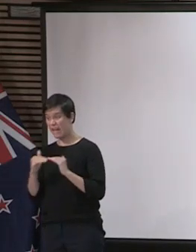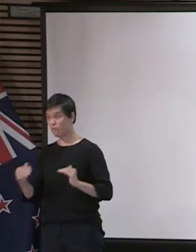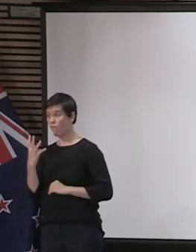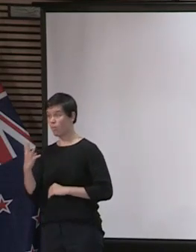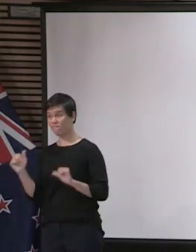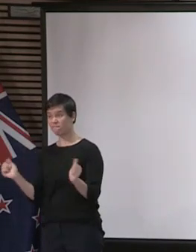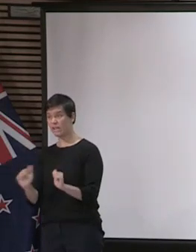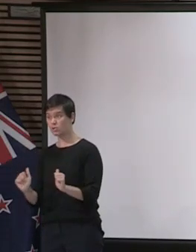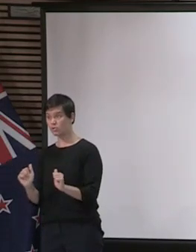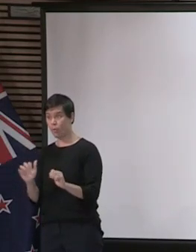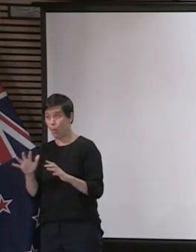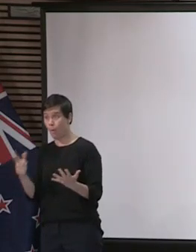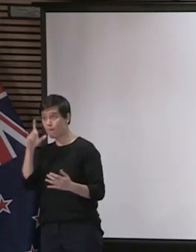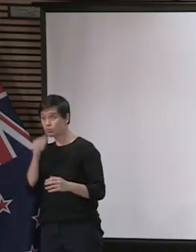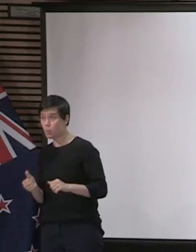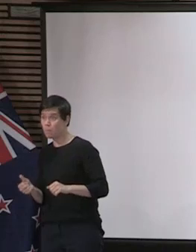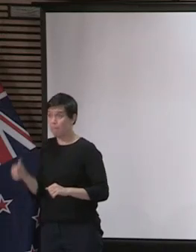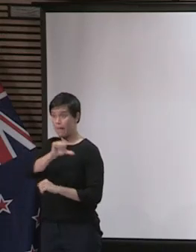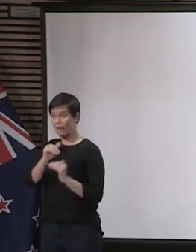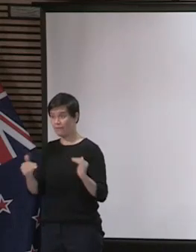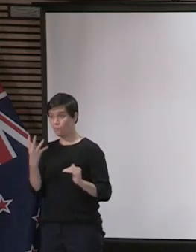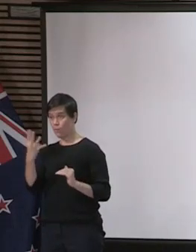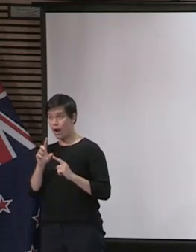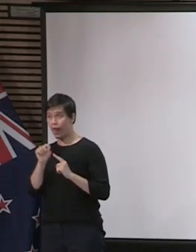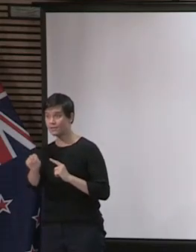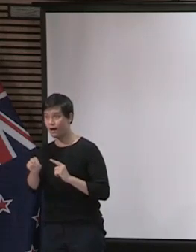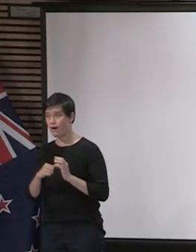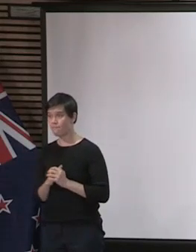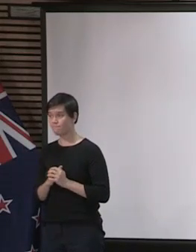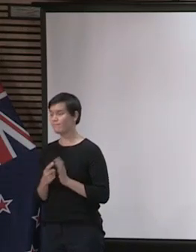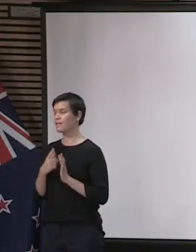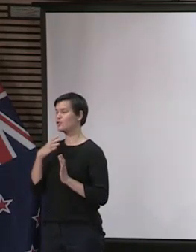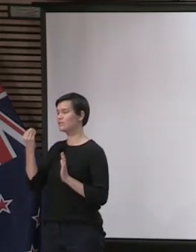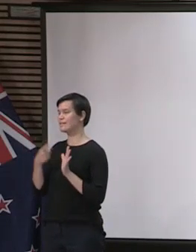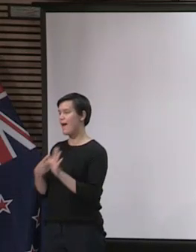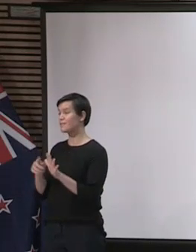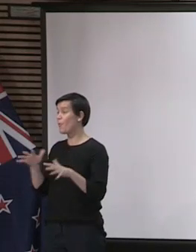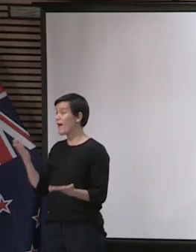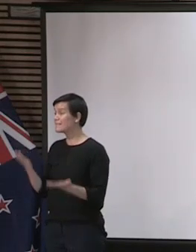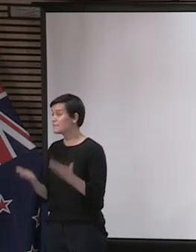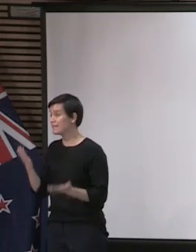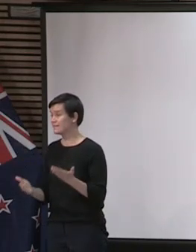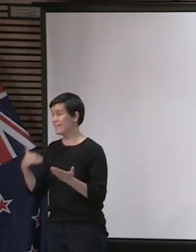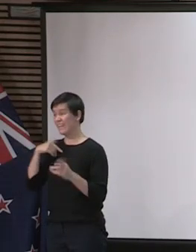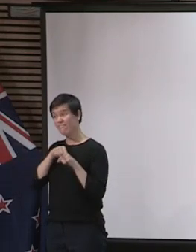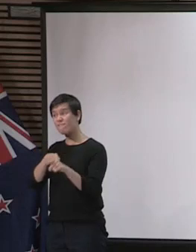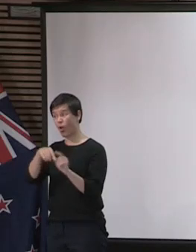Does it preclude us from going back to level 4, does it? PRIME MINISTER JACINDA ARDERN: